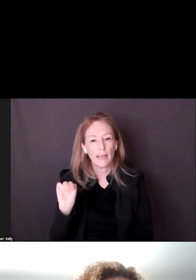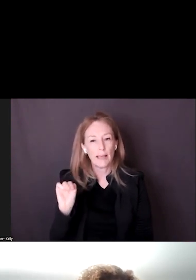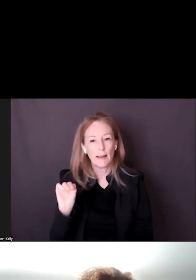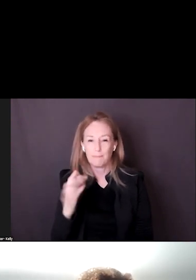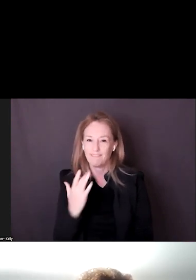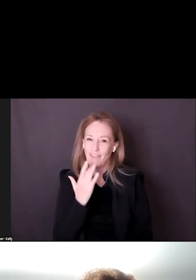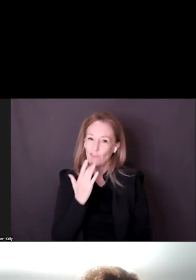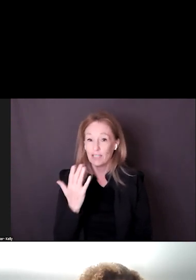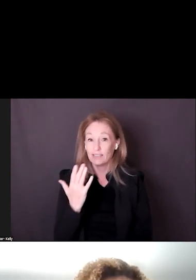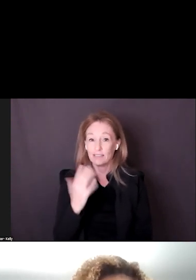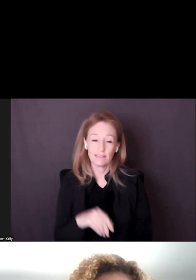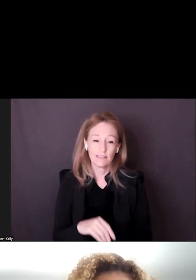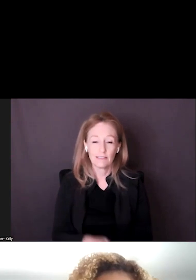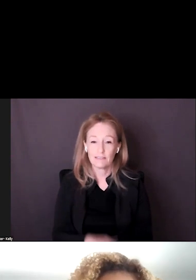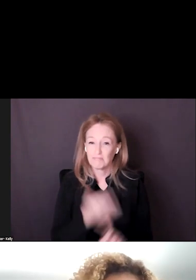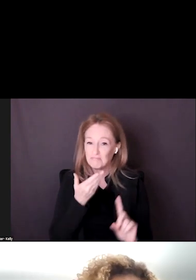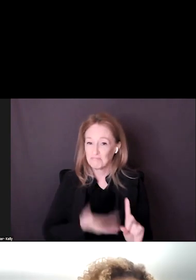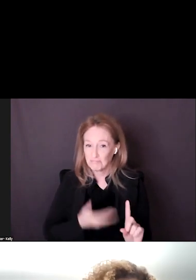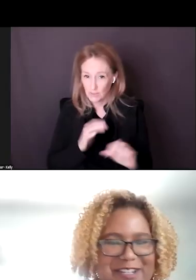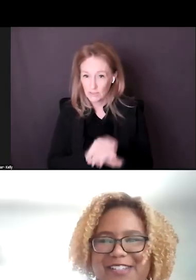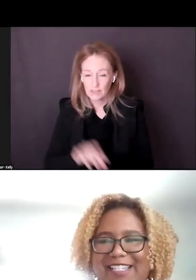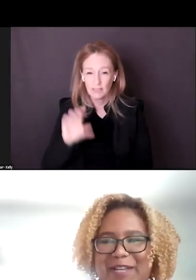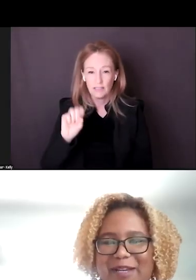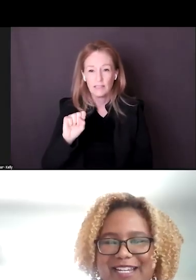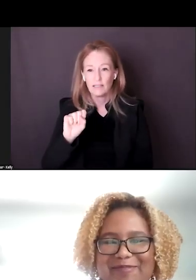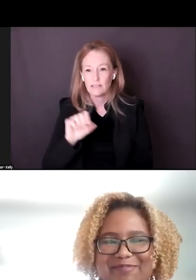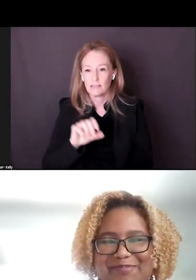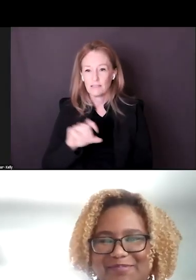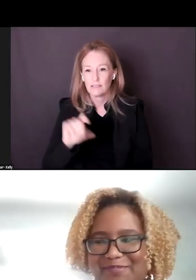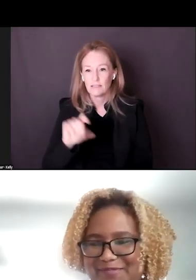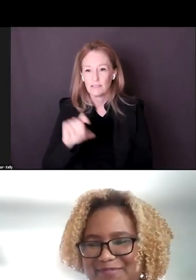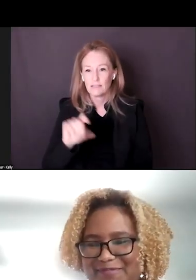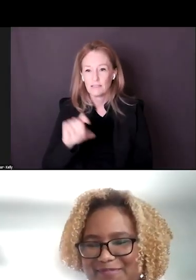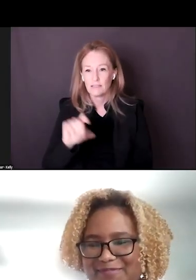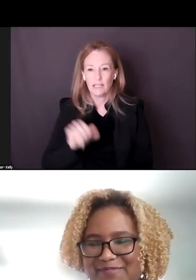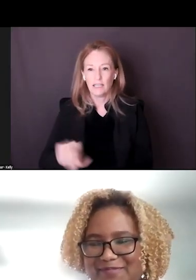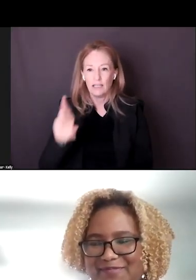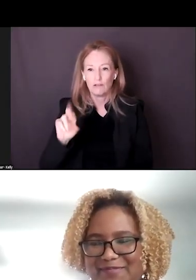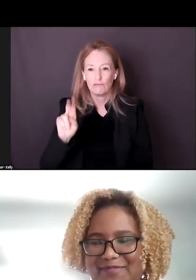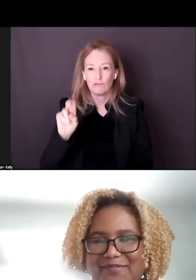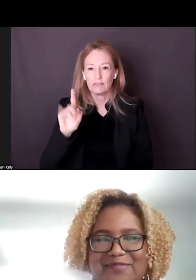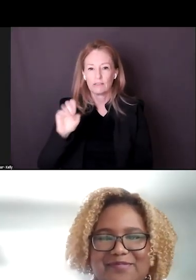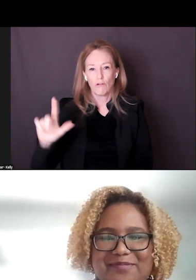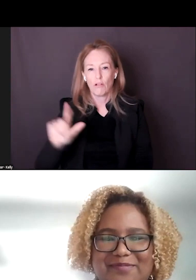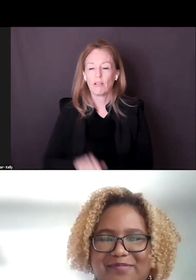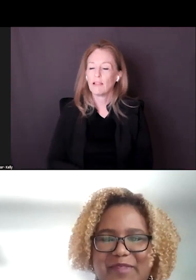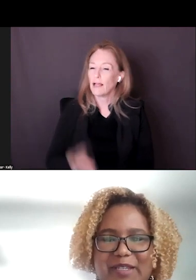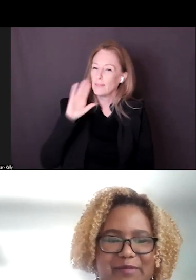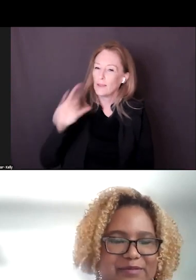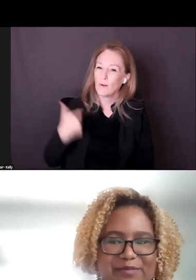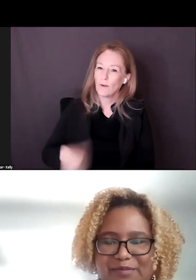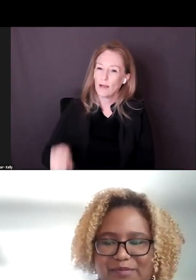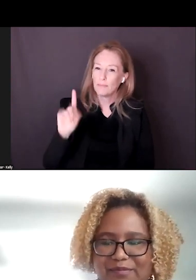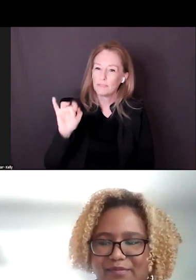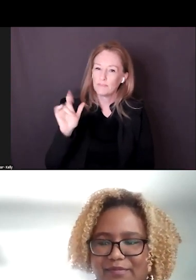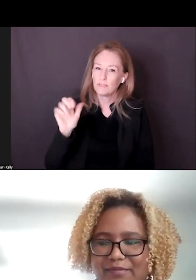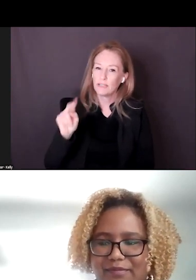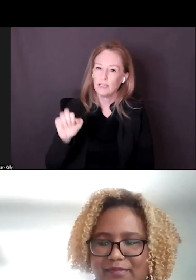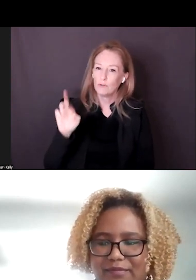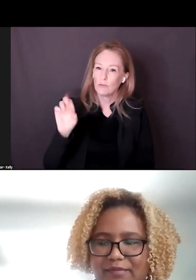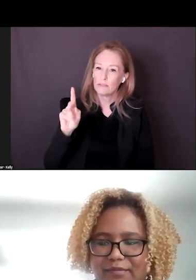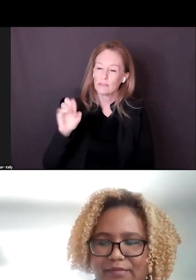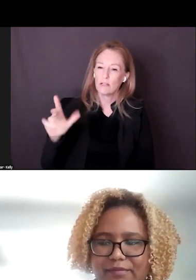ENTITY, TIFFANY RUSSEL. >> THANK YOU. I AM THE CHIEF OF CRISIS INITIATIVE